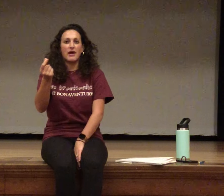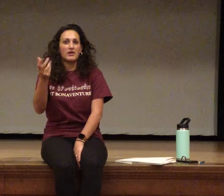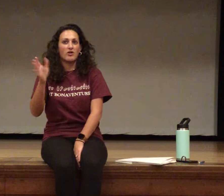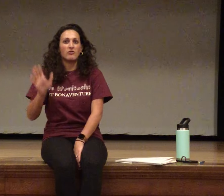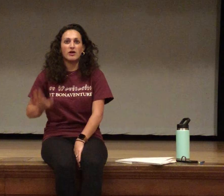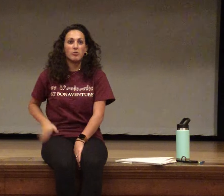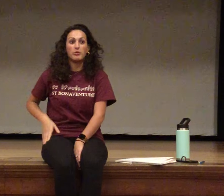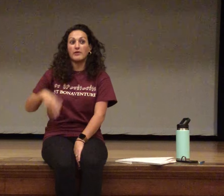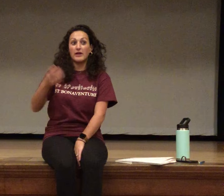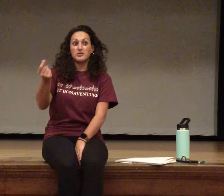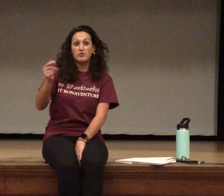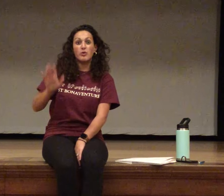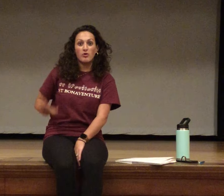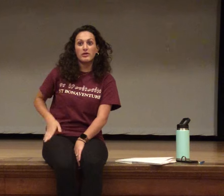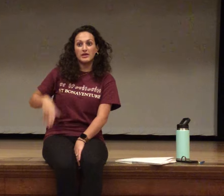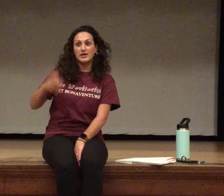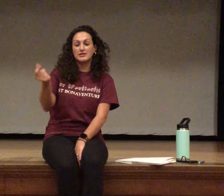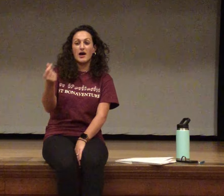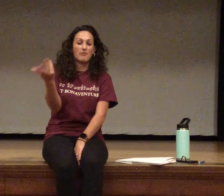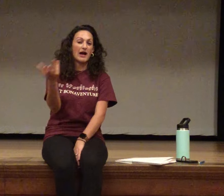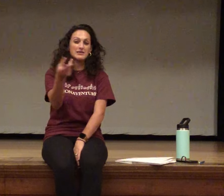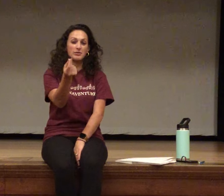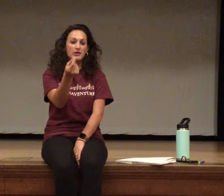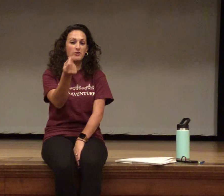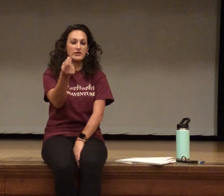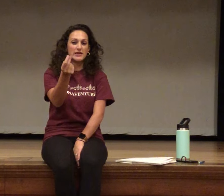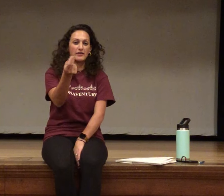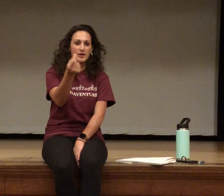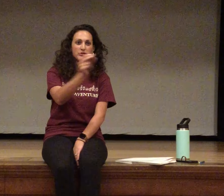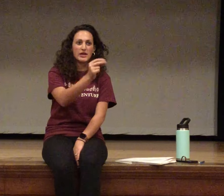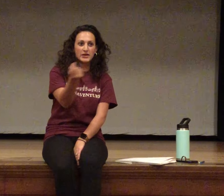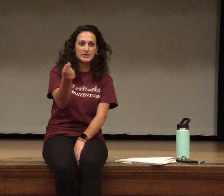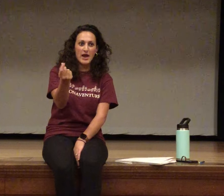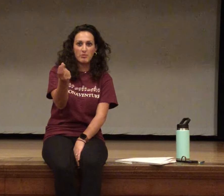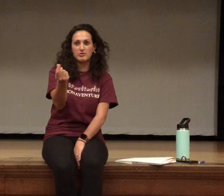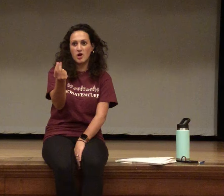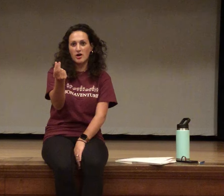um I know a couple people that do both like this I typically only sign like pretending to snap dog